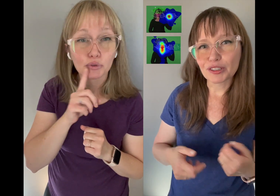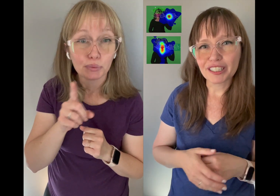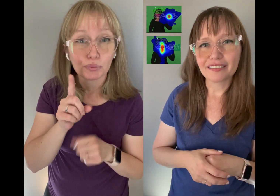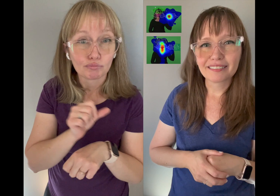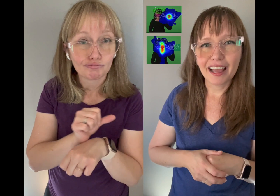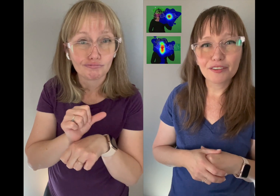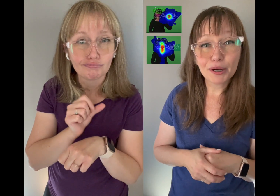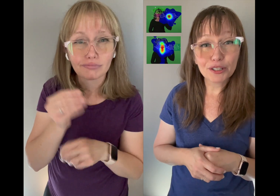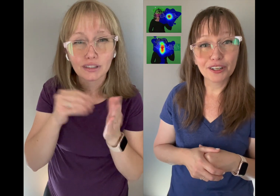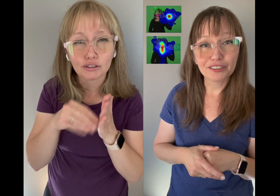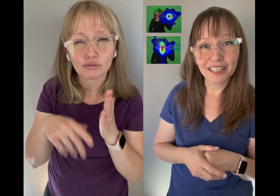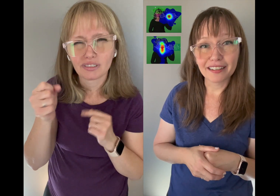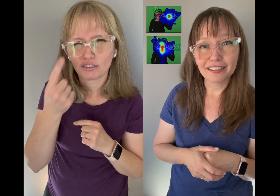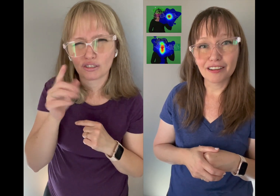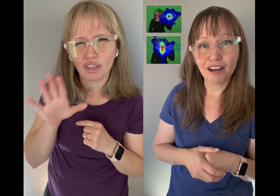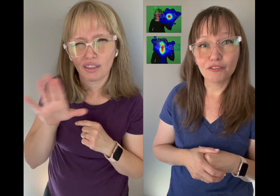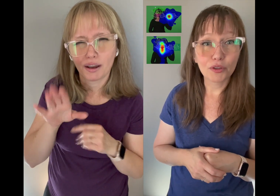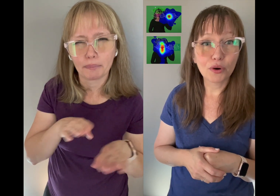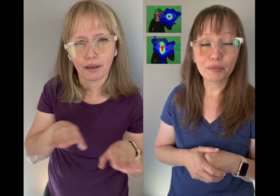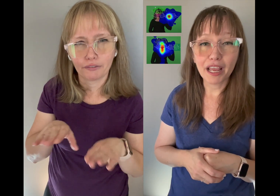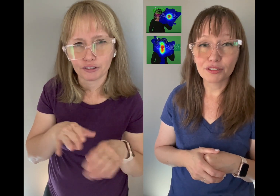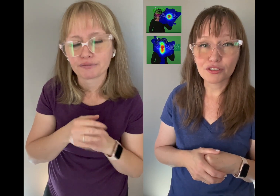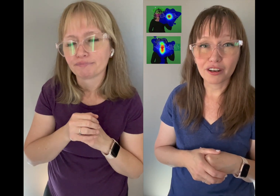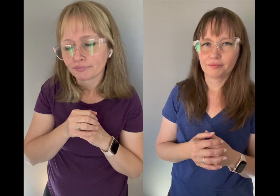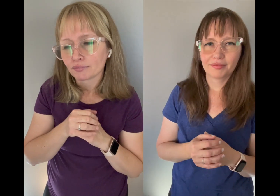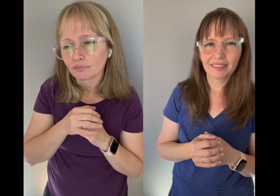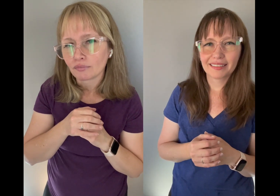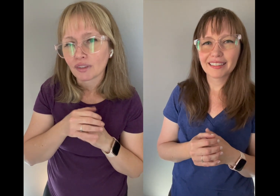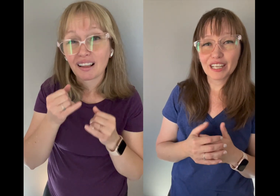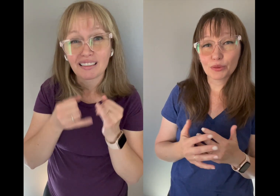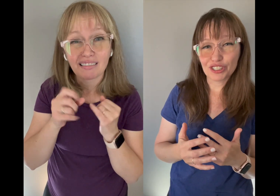looking they had a pretty good understanding of what their own behaviors are the last question